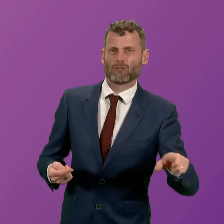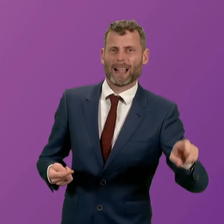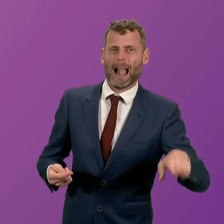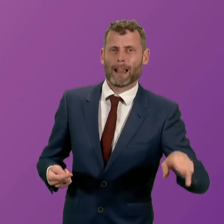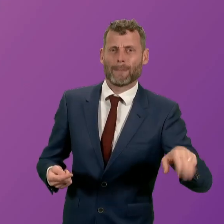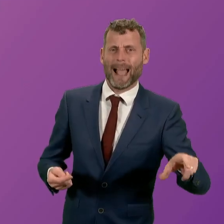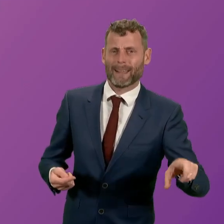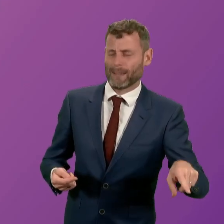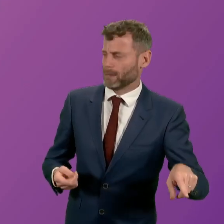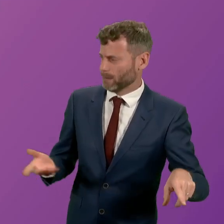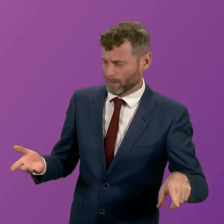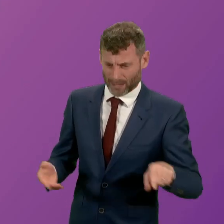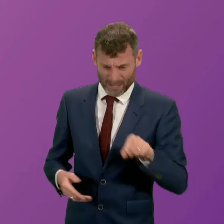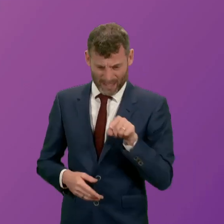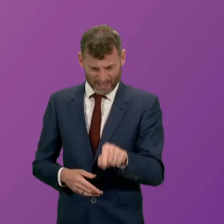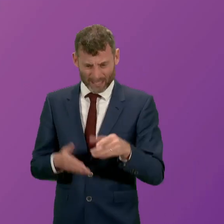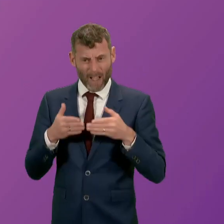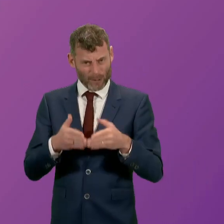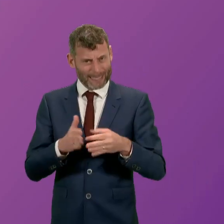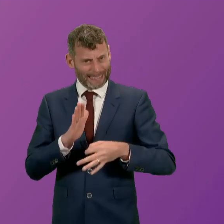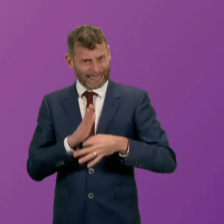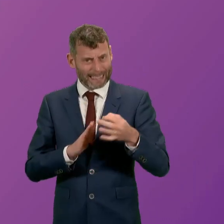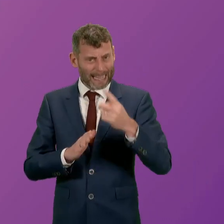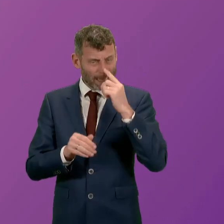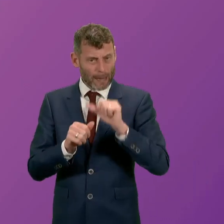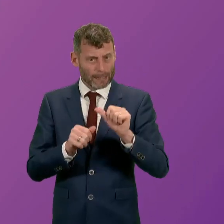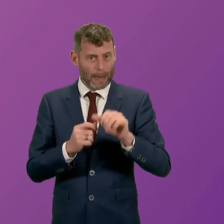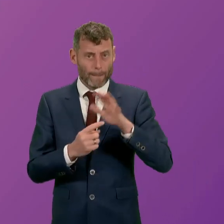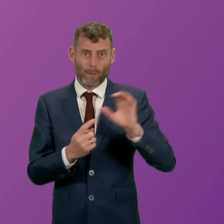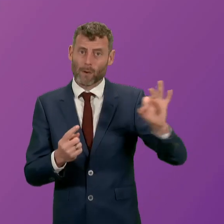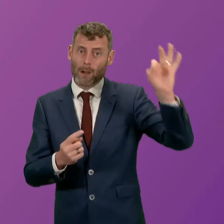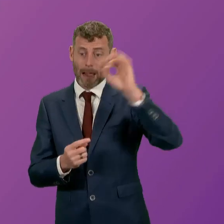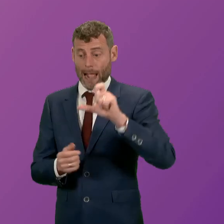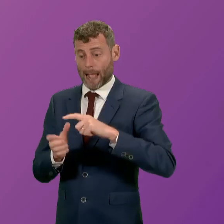deliver better and more reliable lifeline ferry services. Just days ago, CalMac made a unilateral